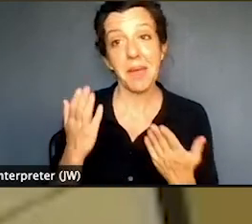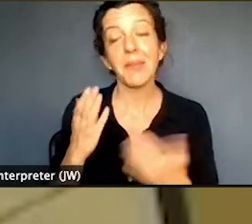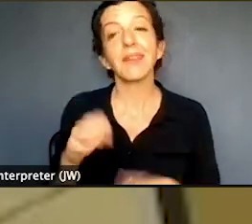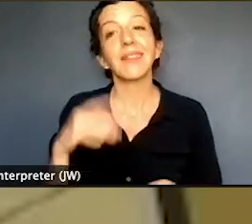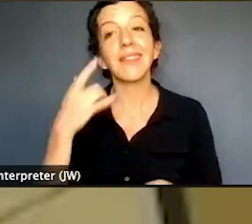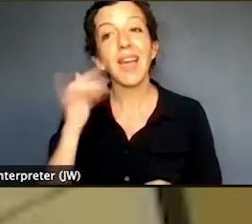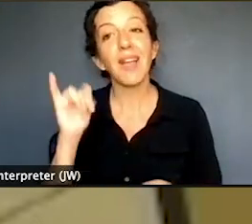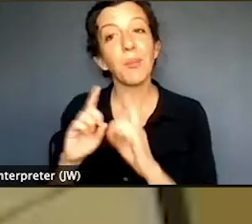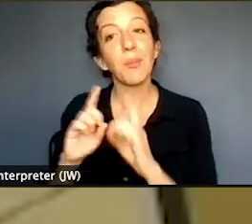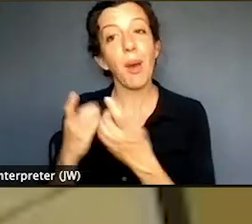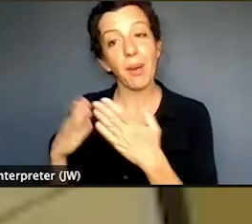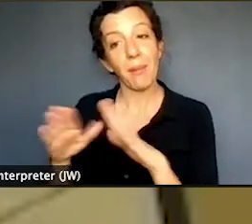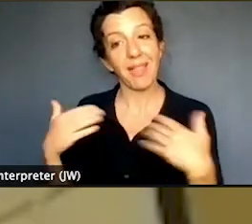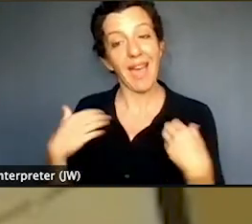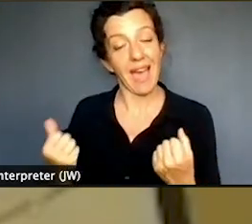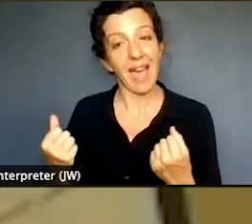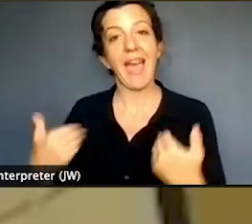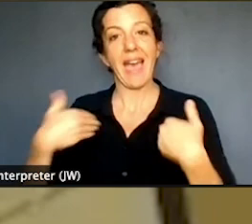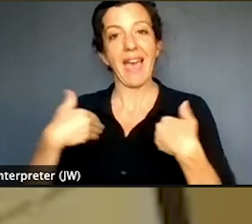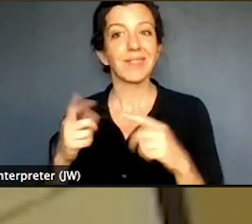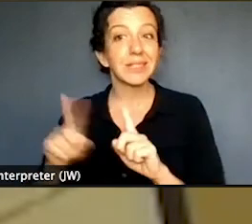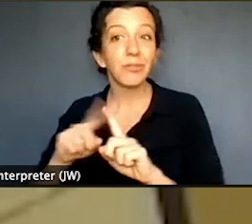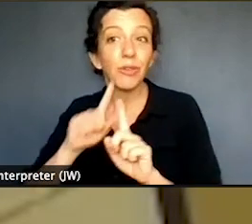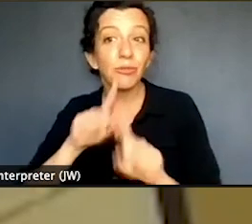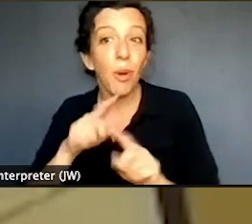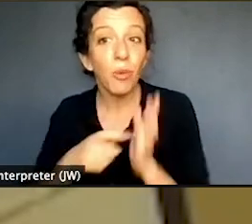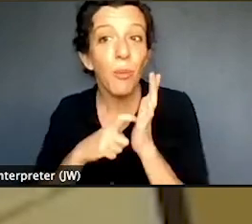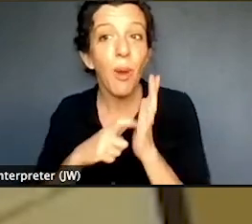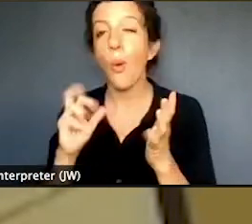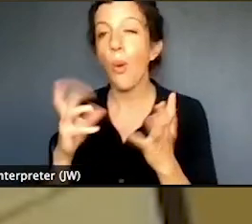of data collected from consumers. So a little bit of background on this one.